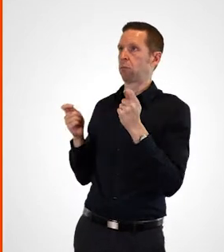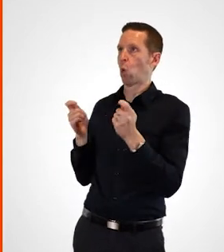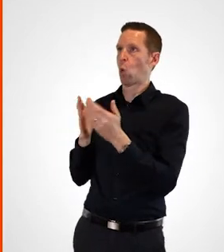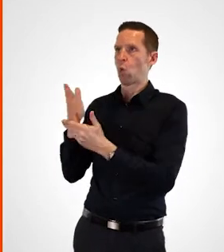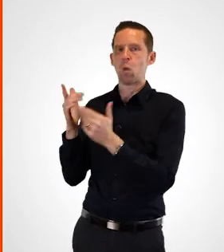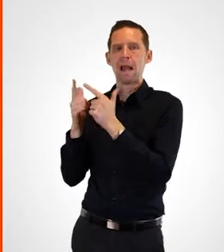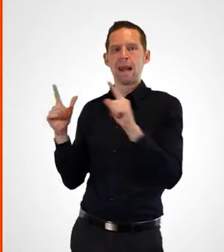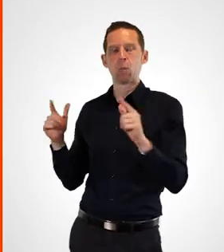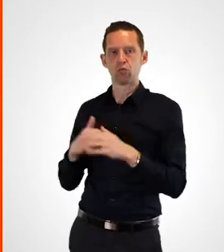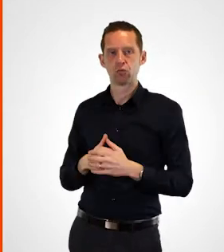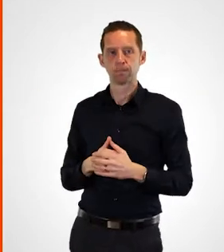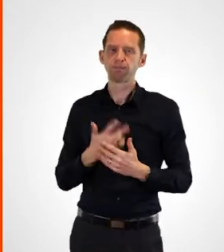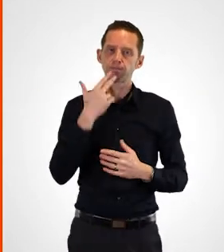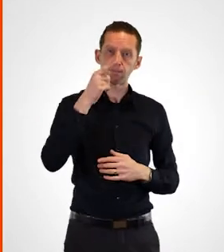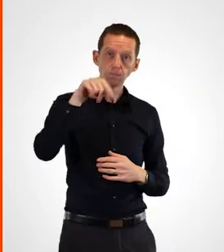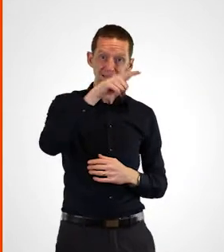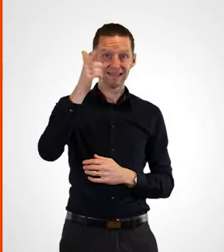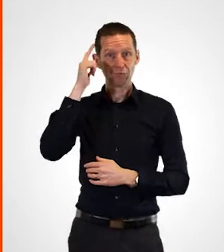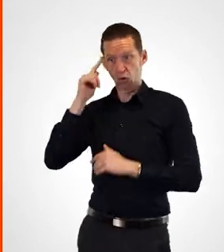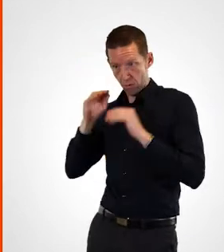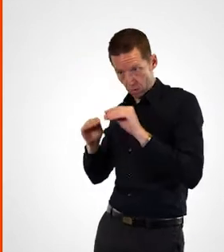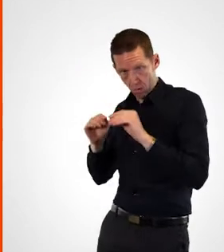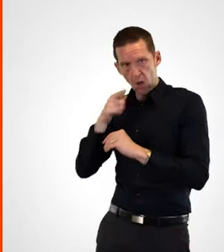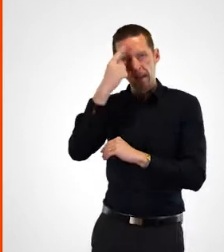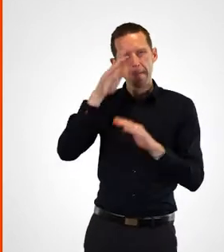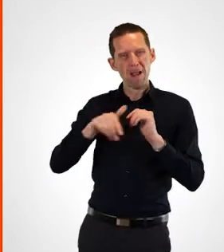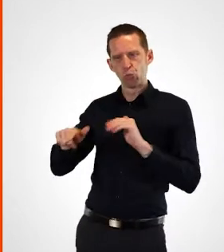So if you start as a teacher thinking about those kids who come to print